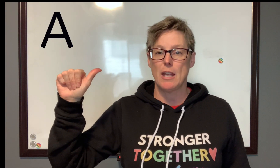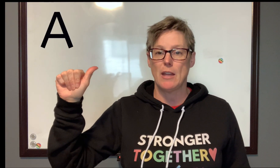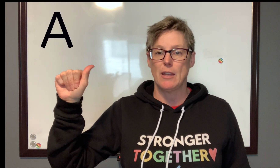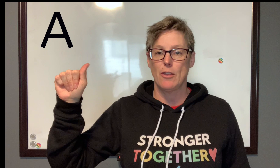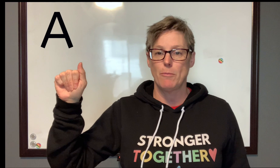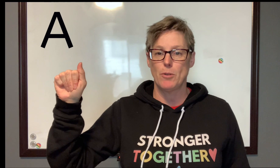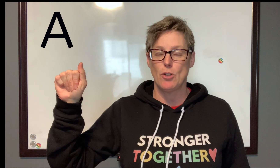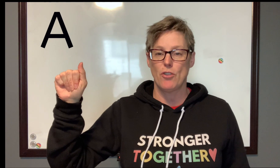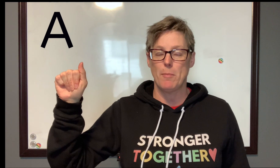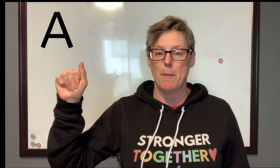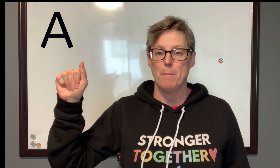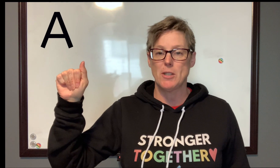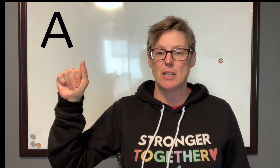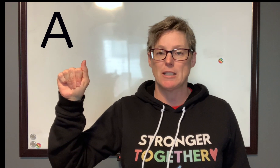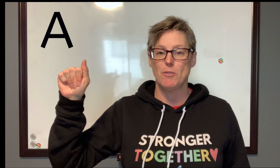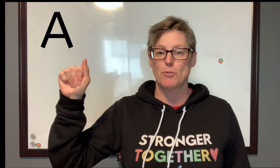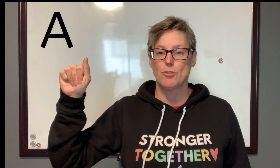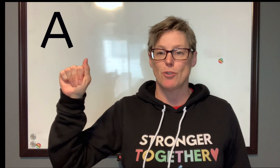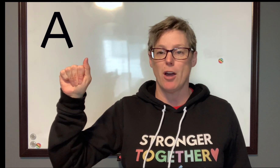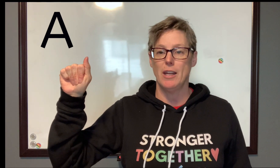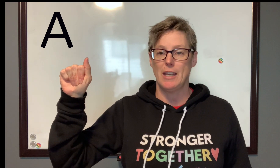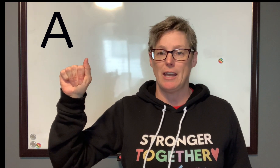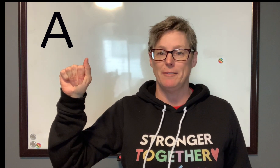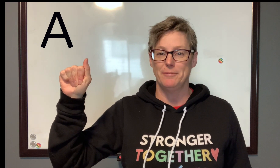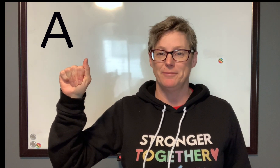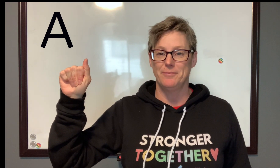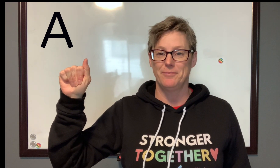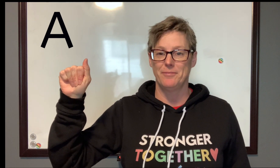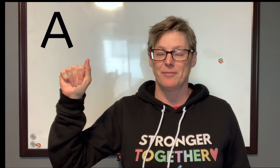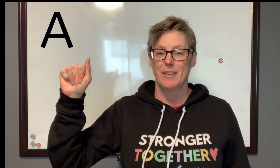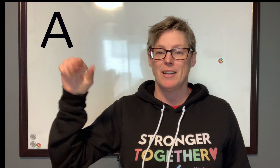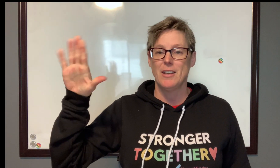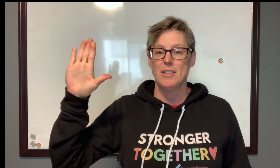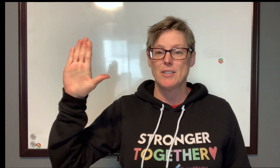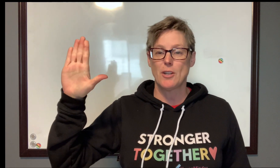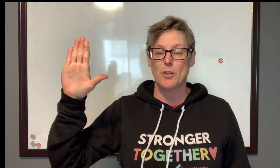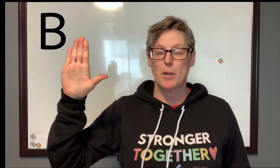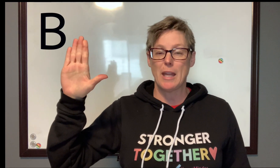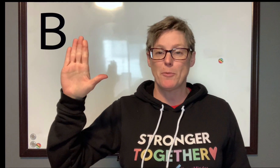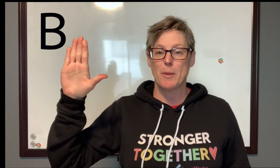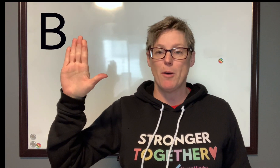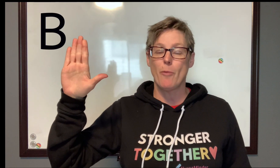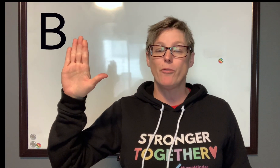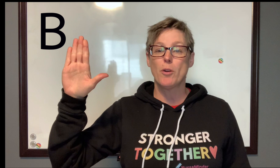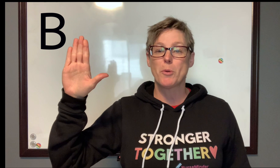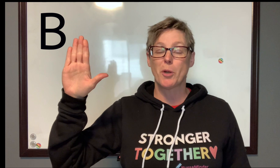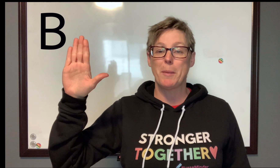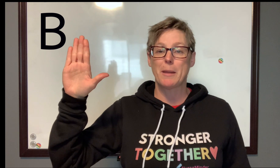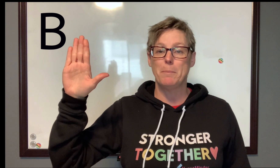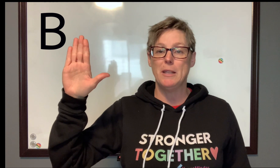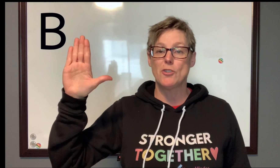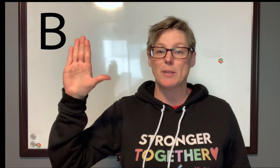and then bring your thumb up much like as if you were to draw an a starting again with the palm forward